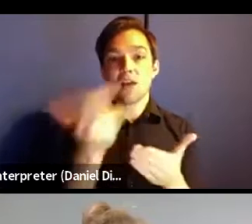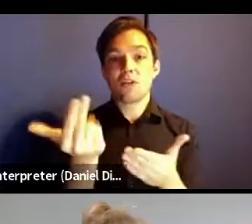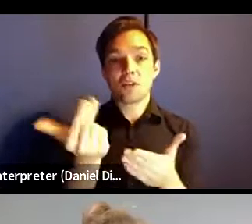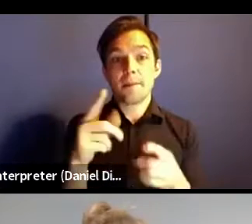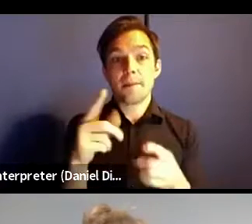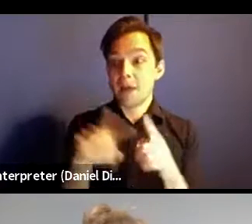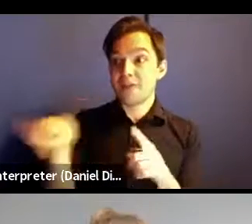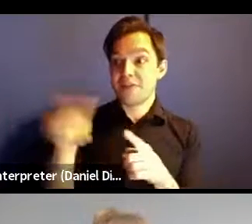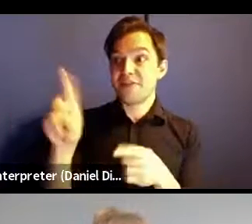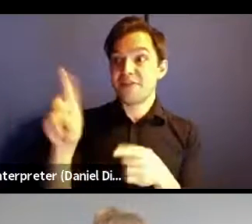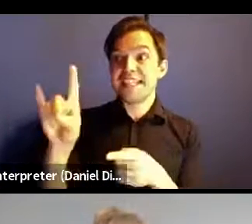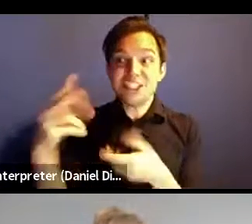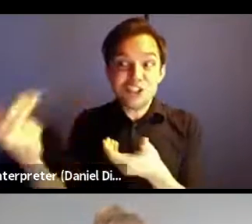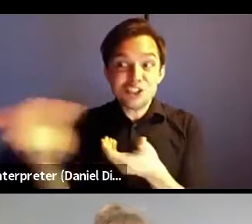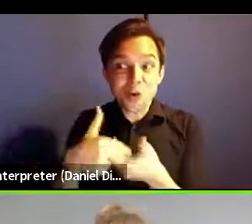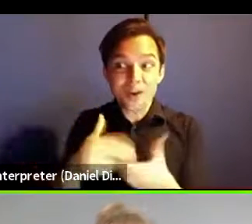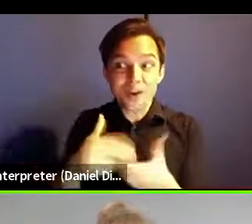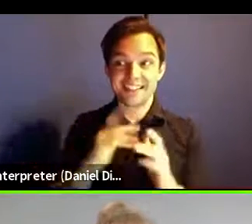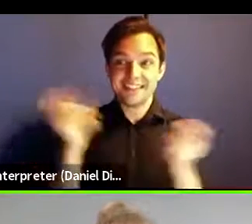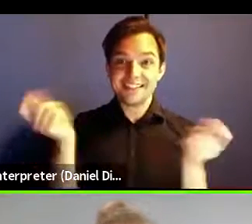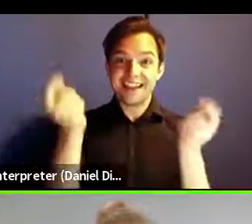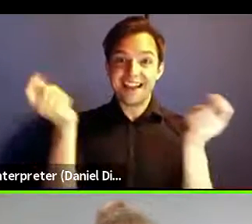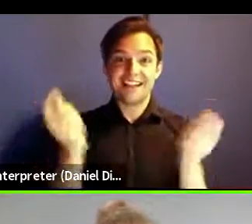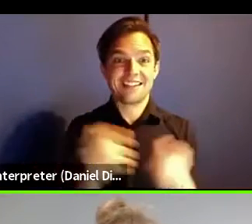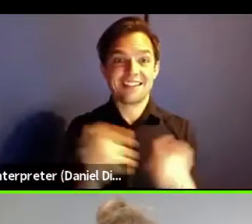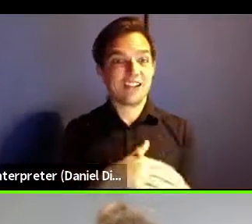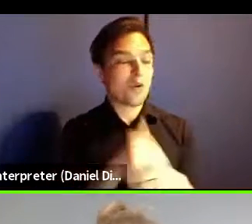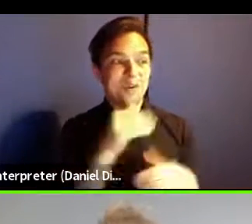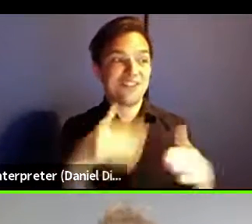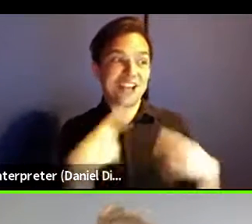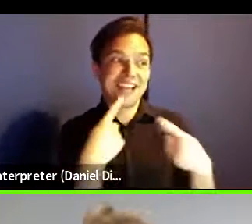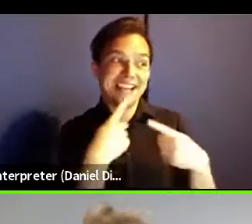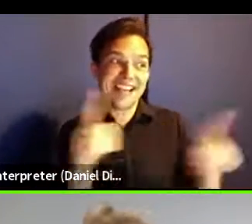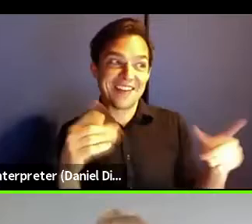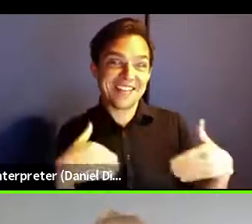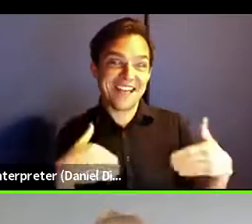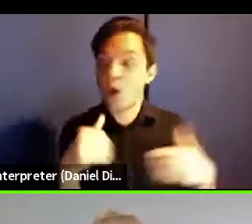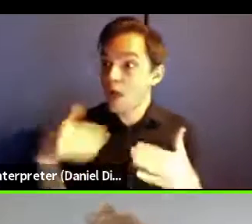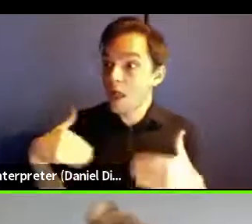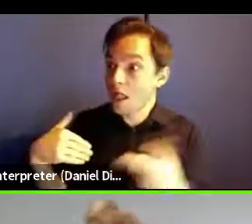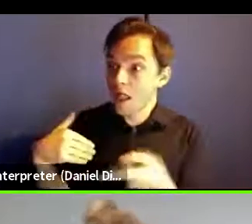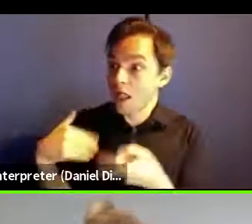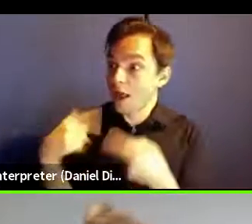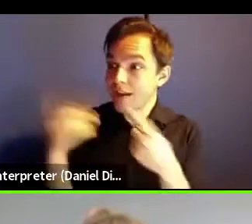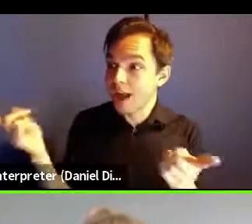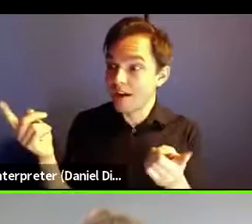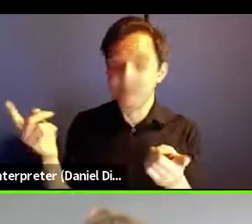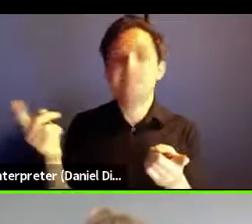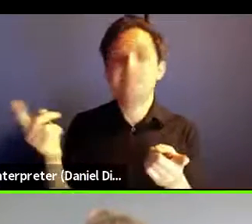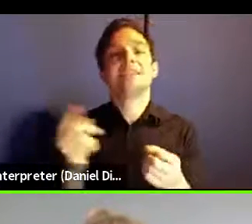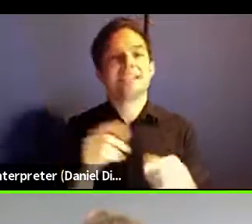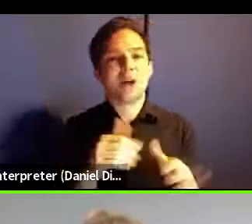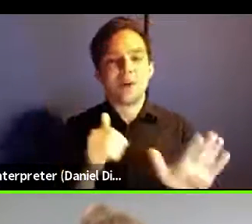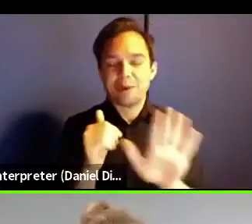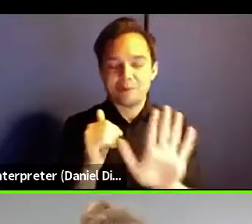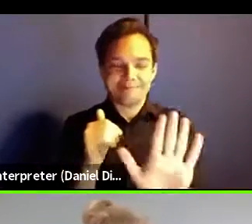Yay! But we haven't announced it yet so... (STAMMERS) you know what, I'm super proud,